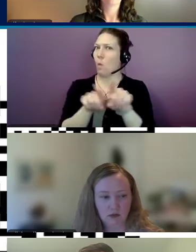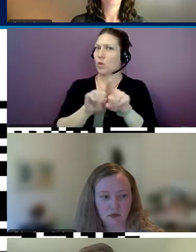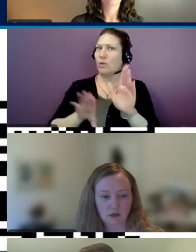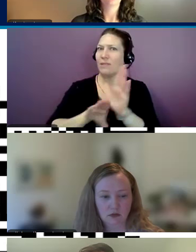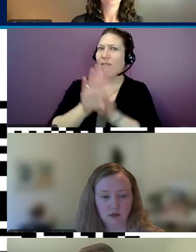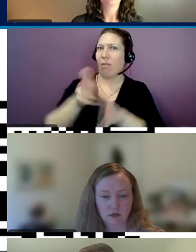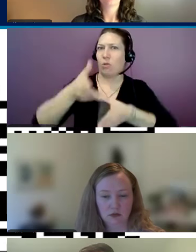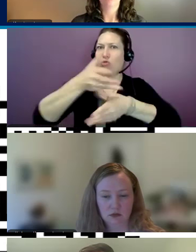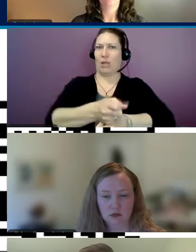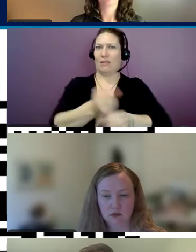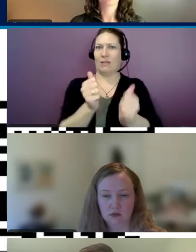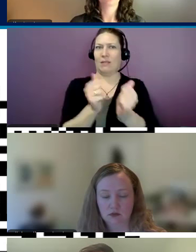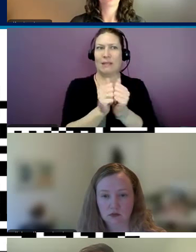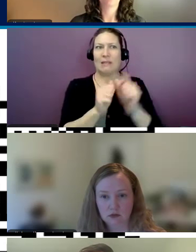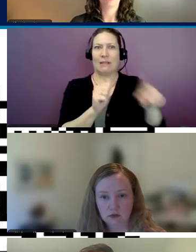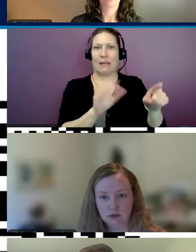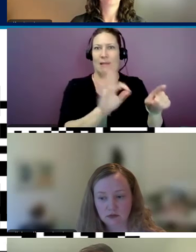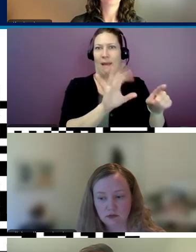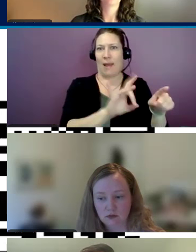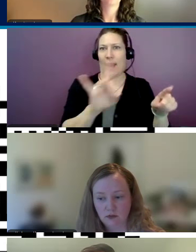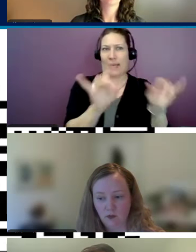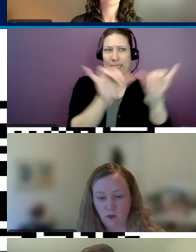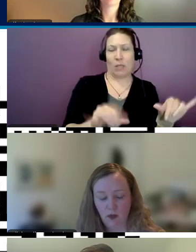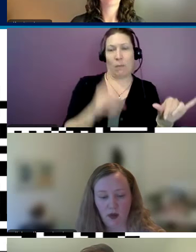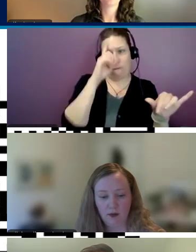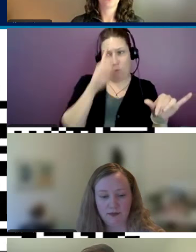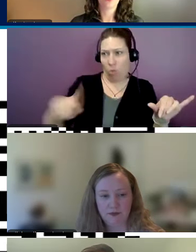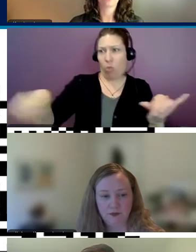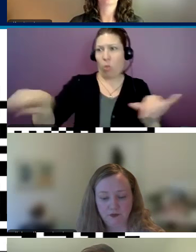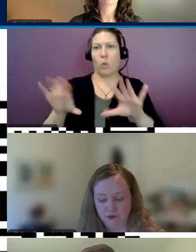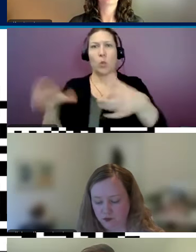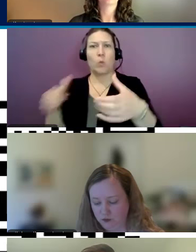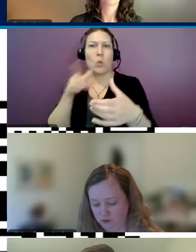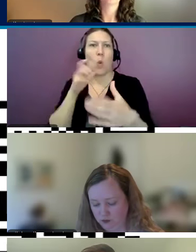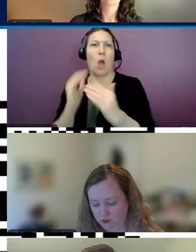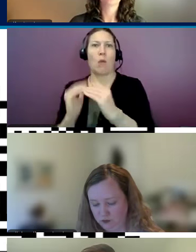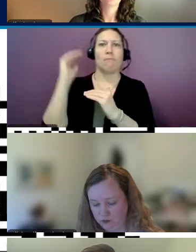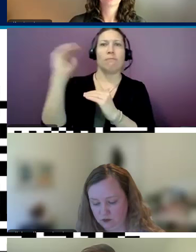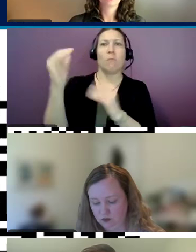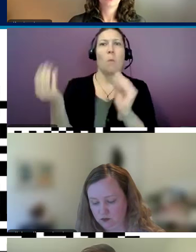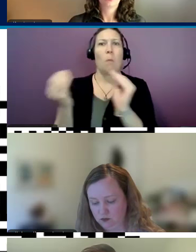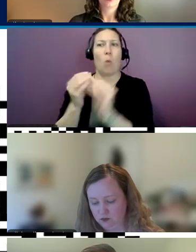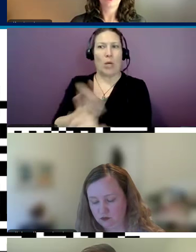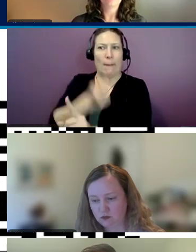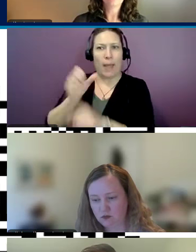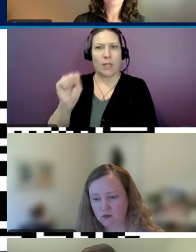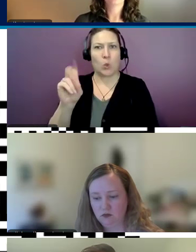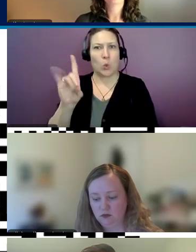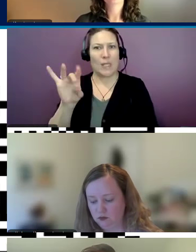for populations that are disproportionately impacted by suicide as well as their trusted messengers.